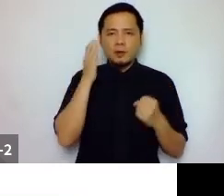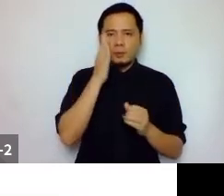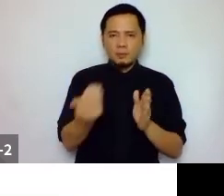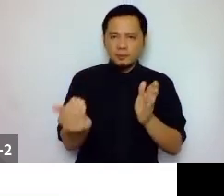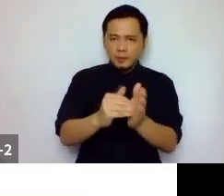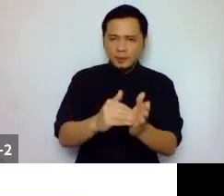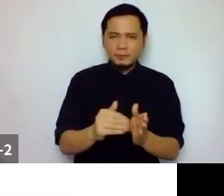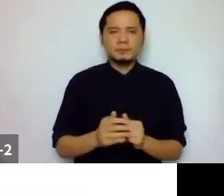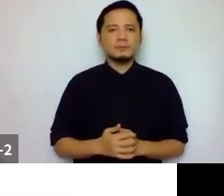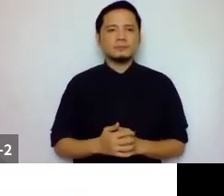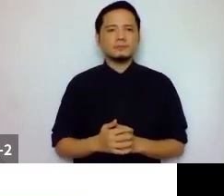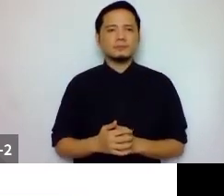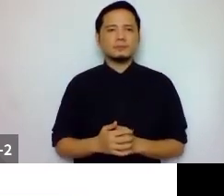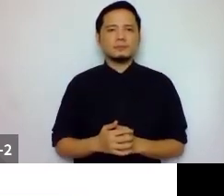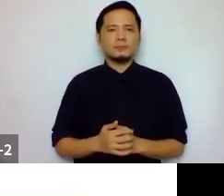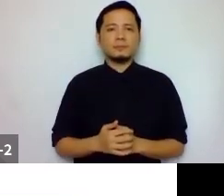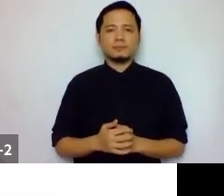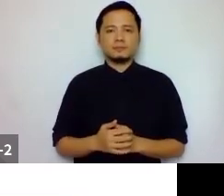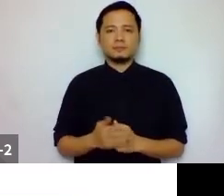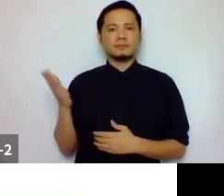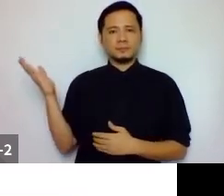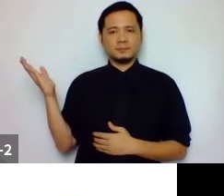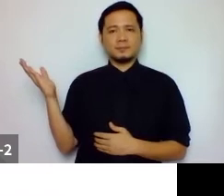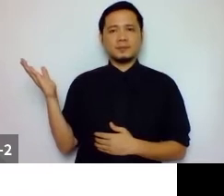That is how much our media partners have donated.